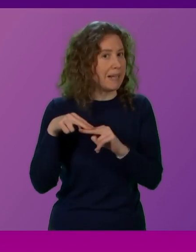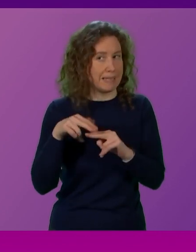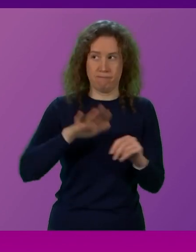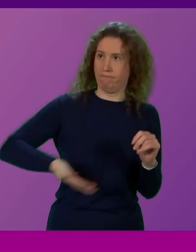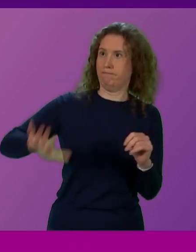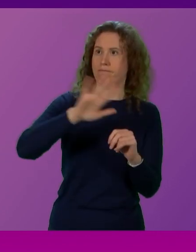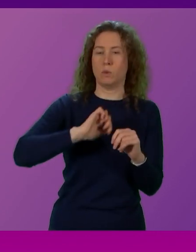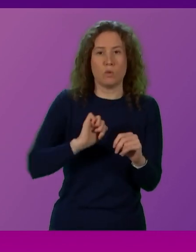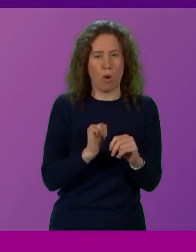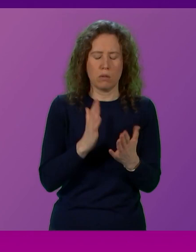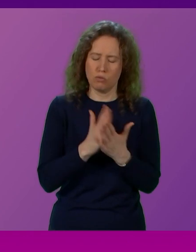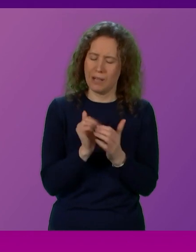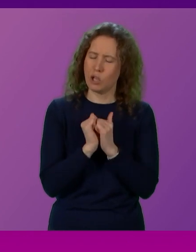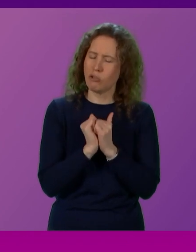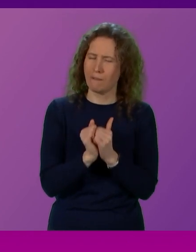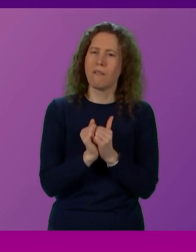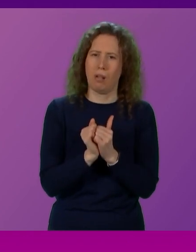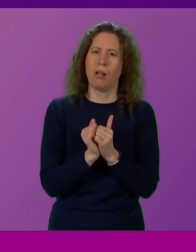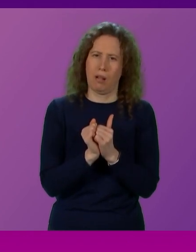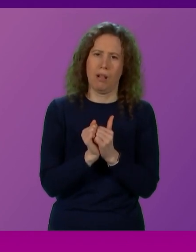are very grateful to it for that.